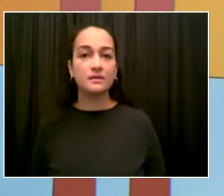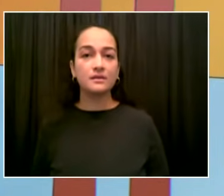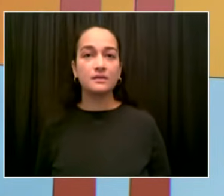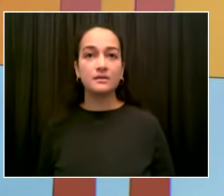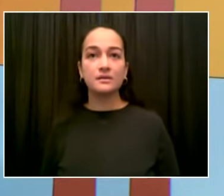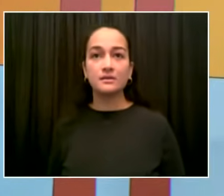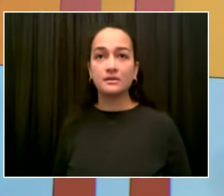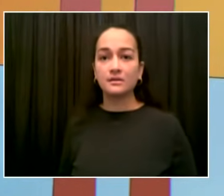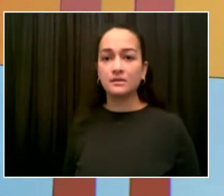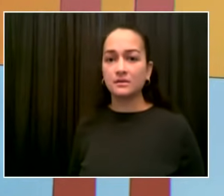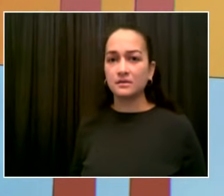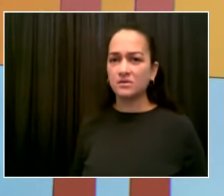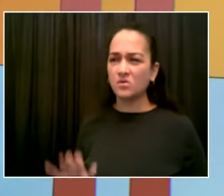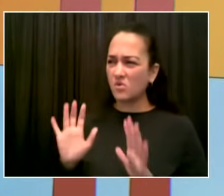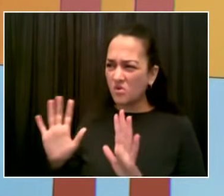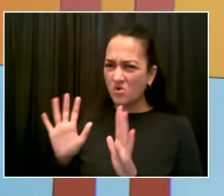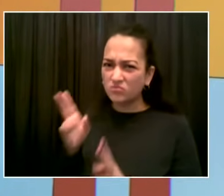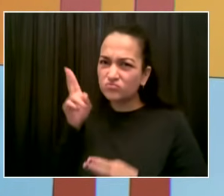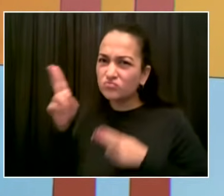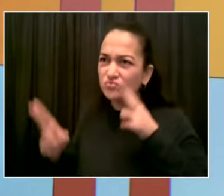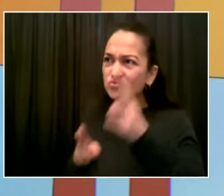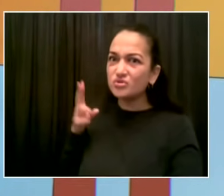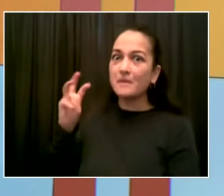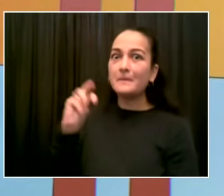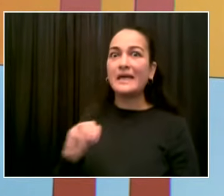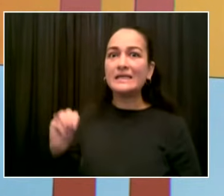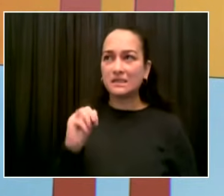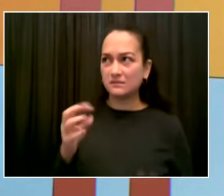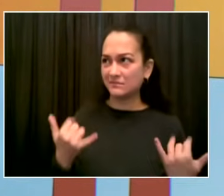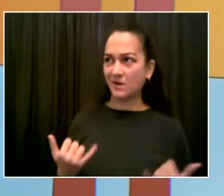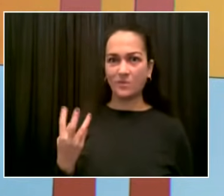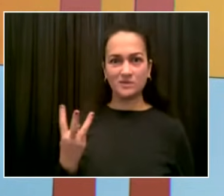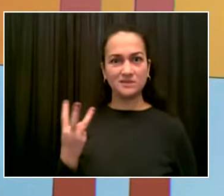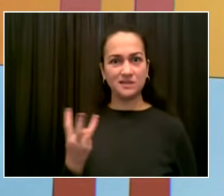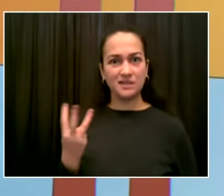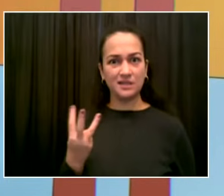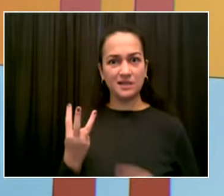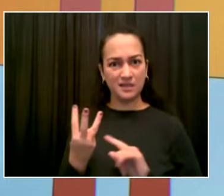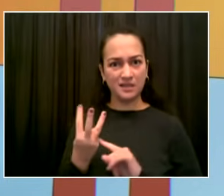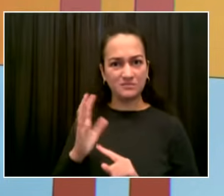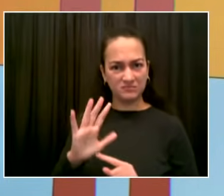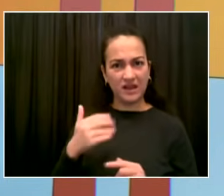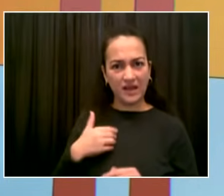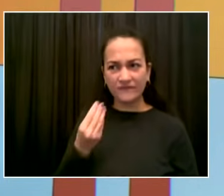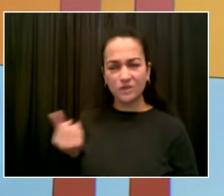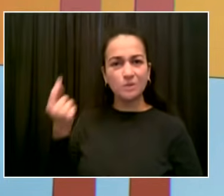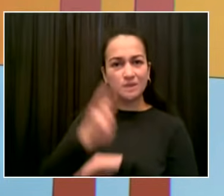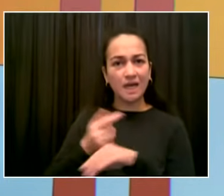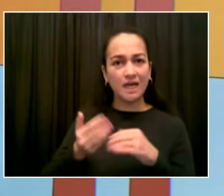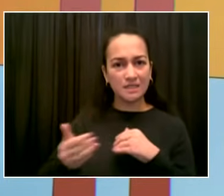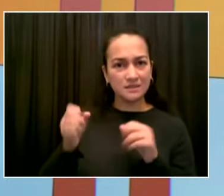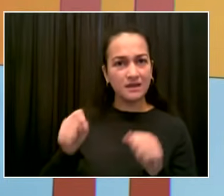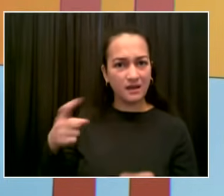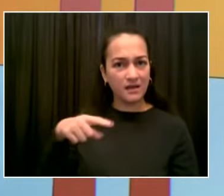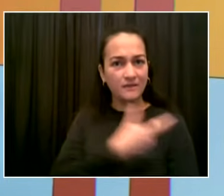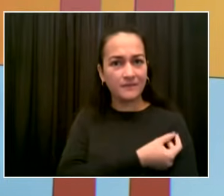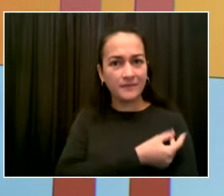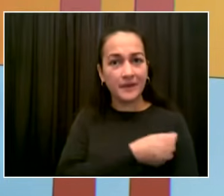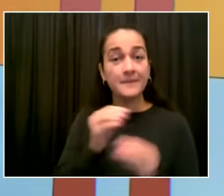TO SEE THAT. I THINK THERE'S A LOT OF TIME ON THE CLOCK. EVERYONE KNOWS WHAT TI MEIT .IS EVERYONE KNOWS WHAT WE'RE